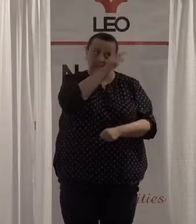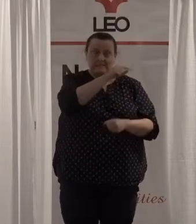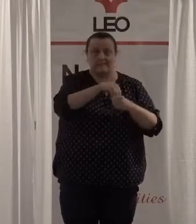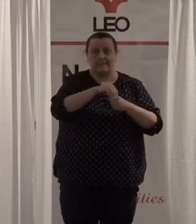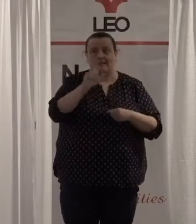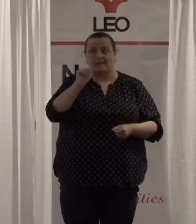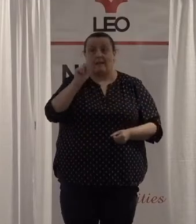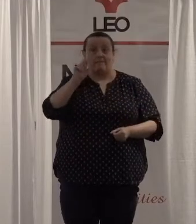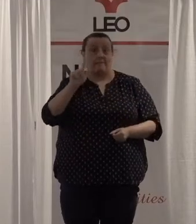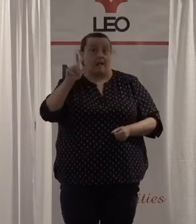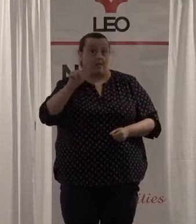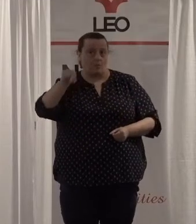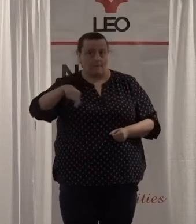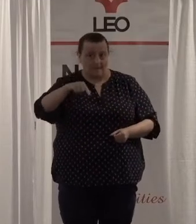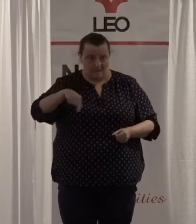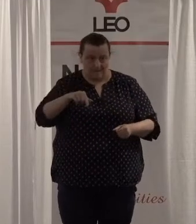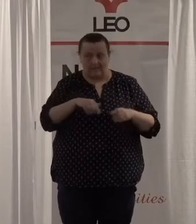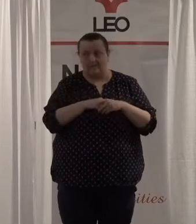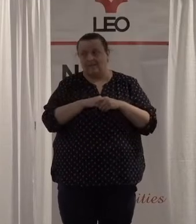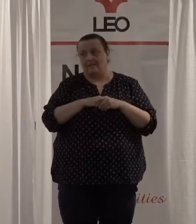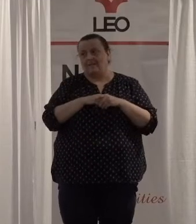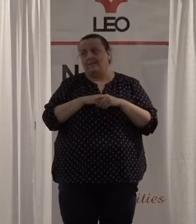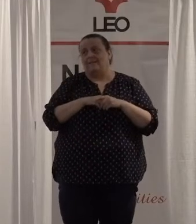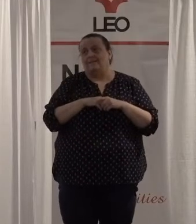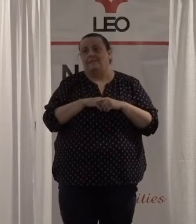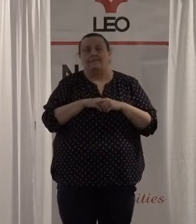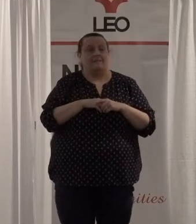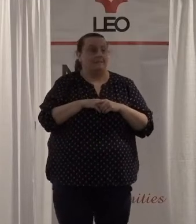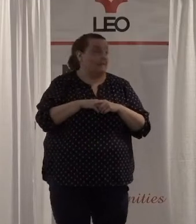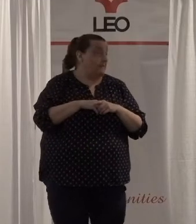AND YES, HE'S MORE THAN JUST A LITTLE PUMPED.